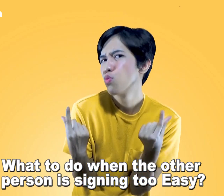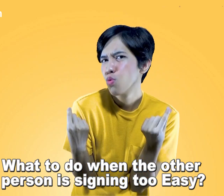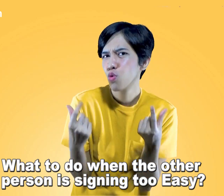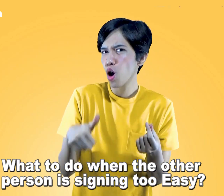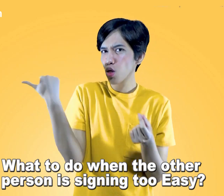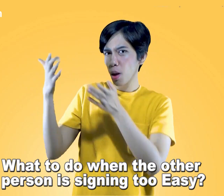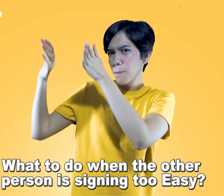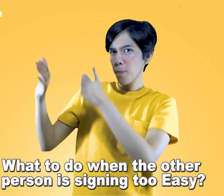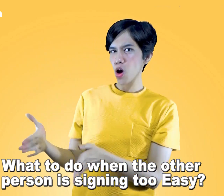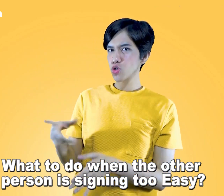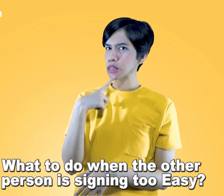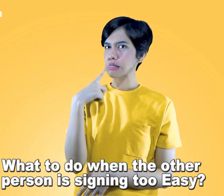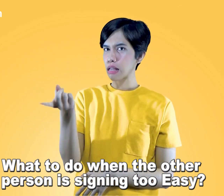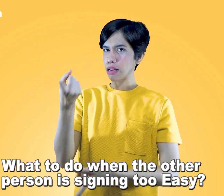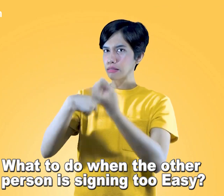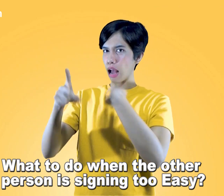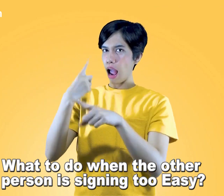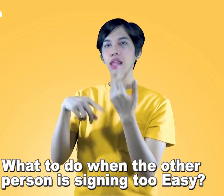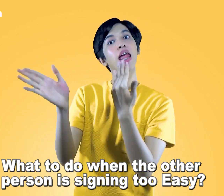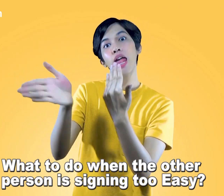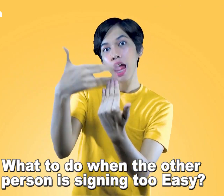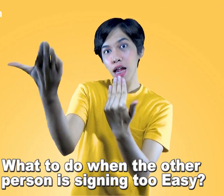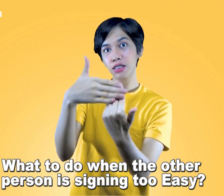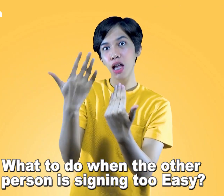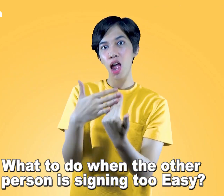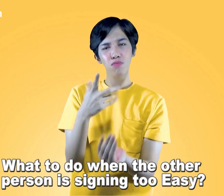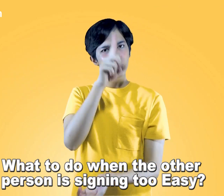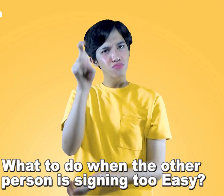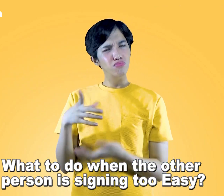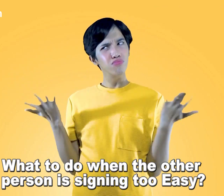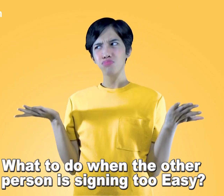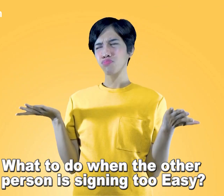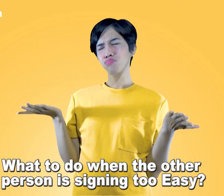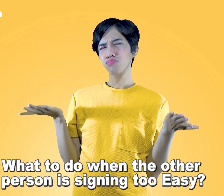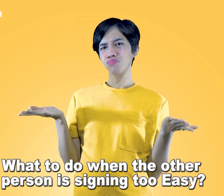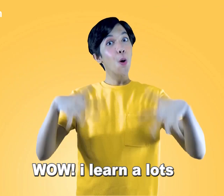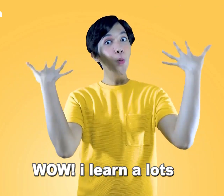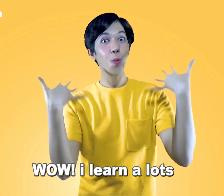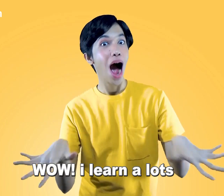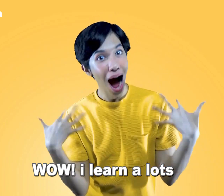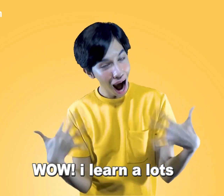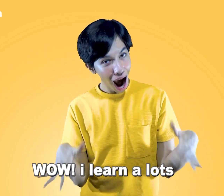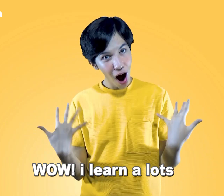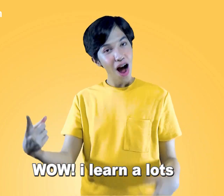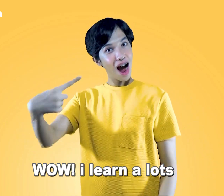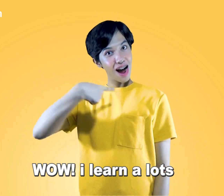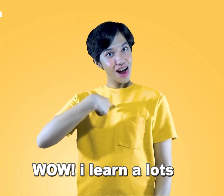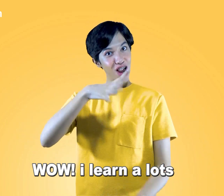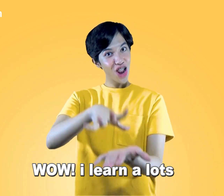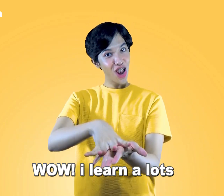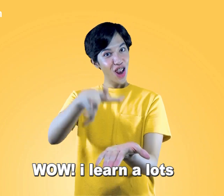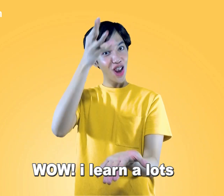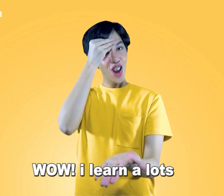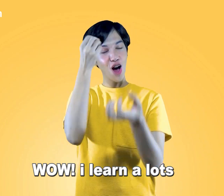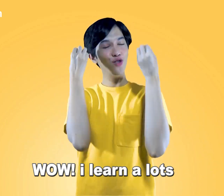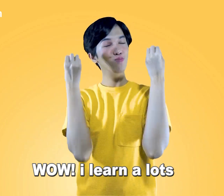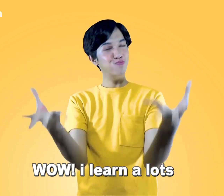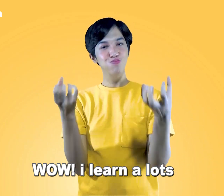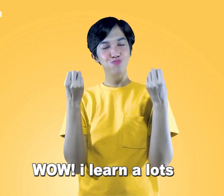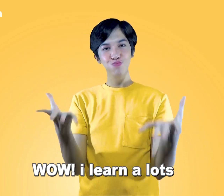What to do when the other person is signing to easy? WOW! i learn a lots